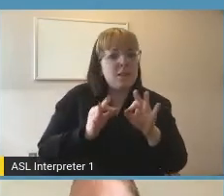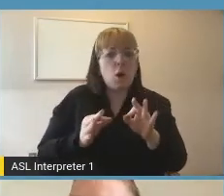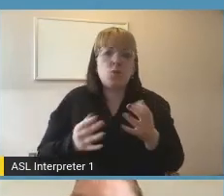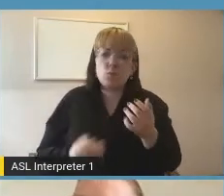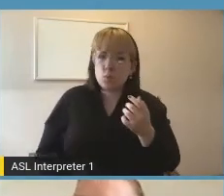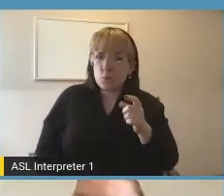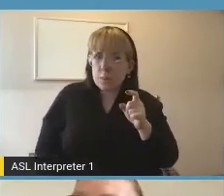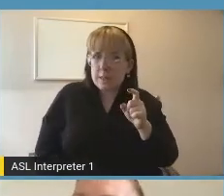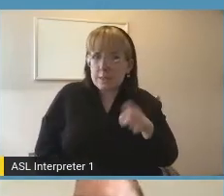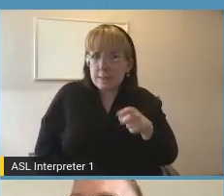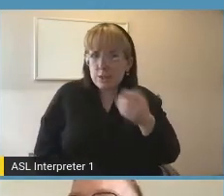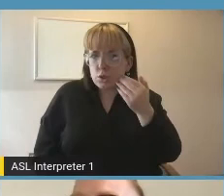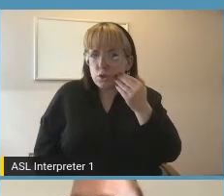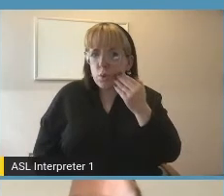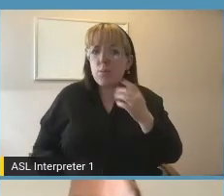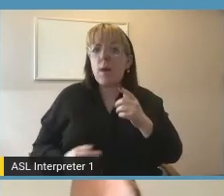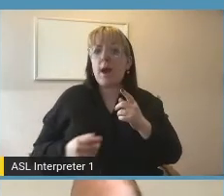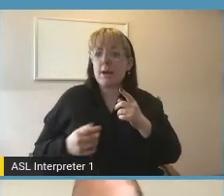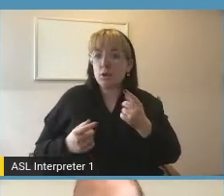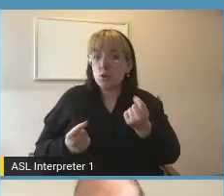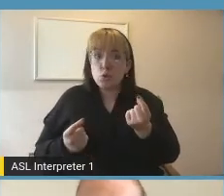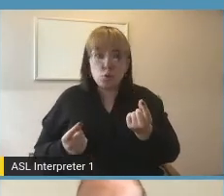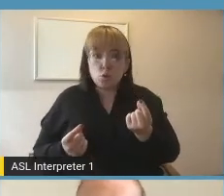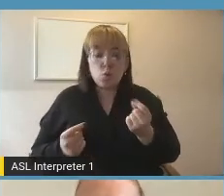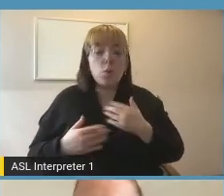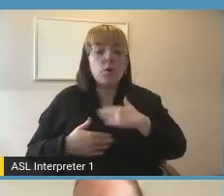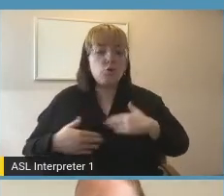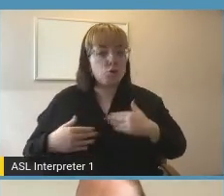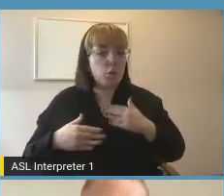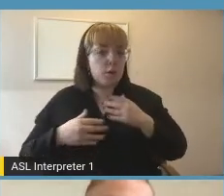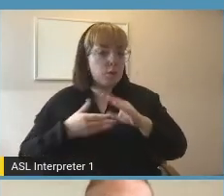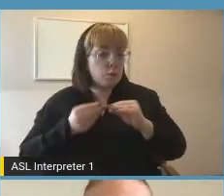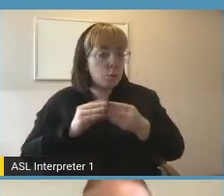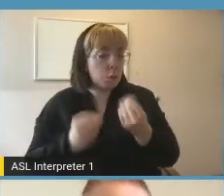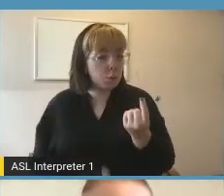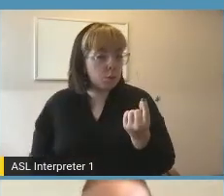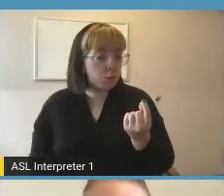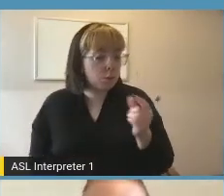story or the episode as a whole. So it can be really easy when you've done an interview